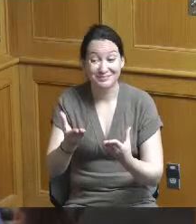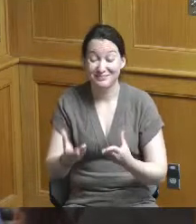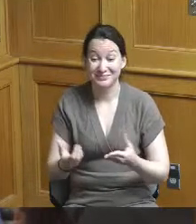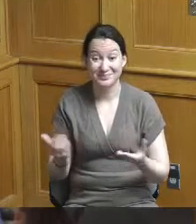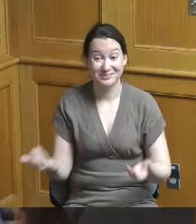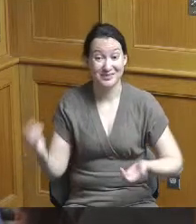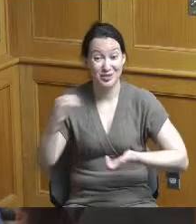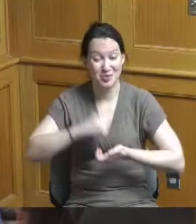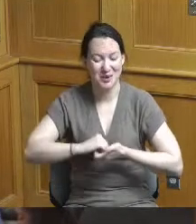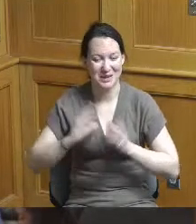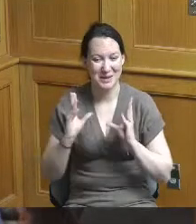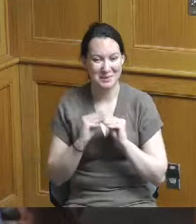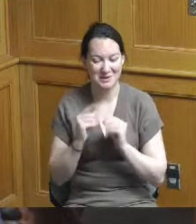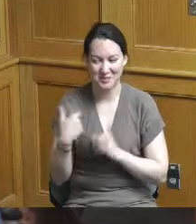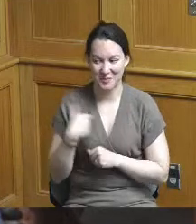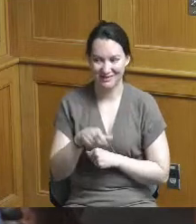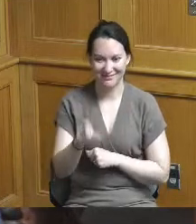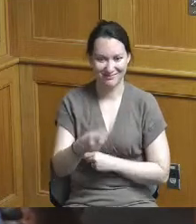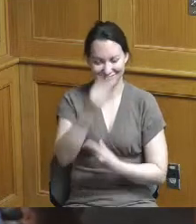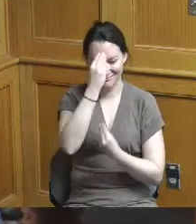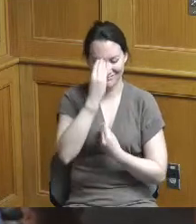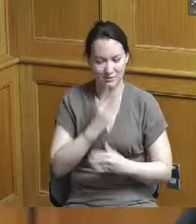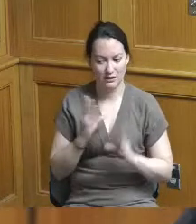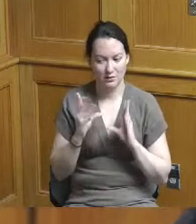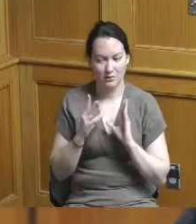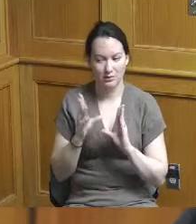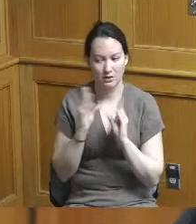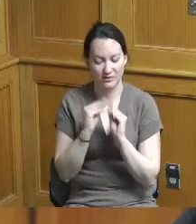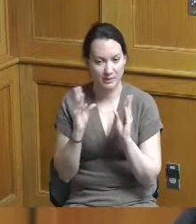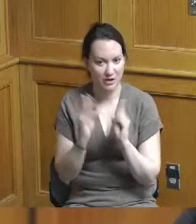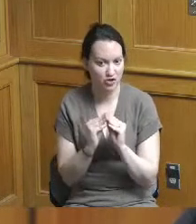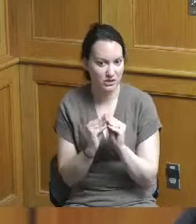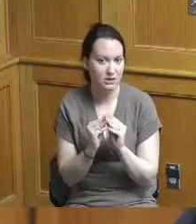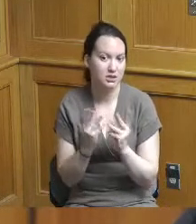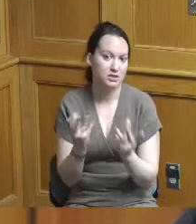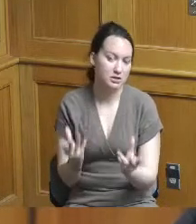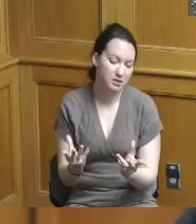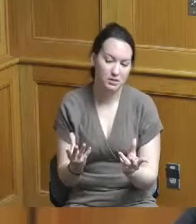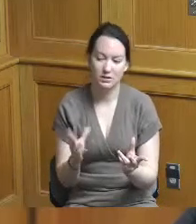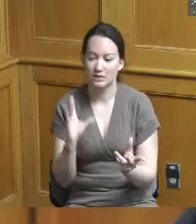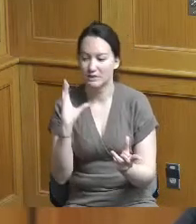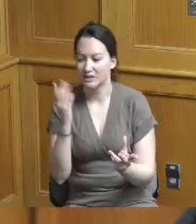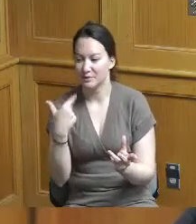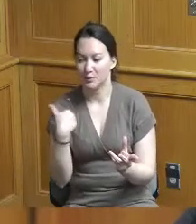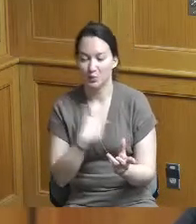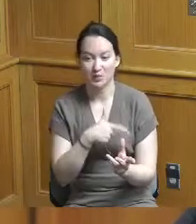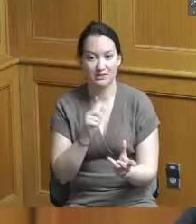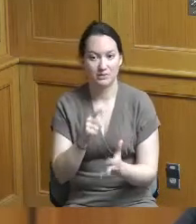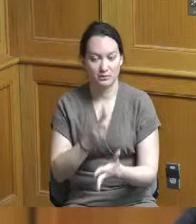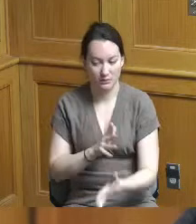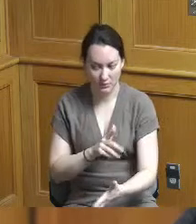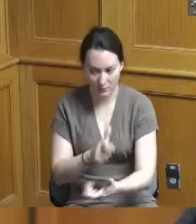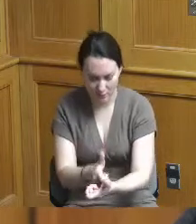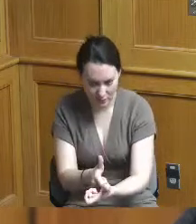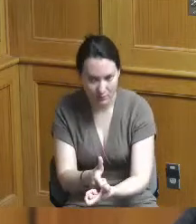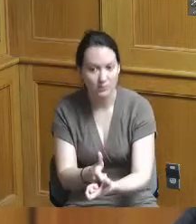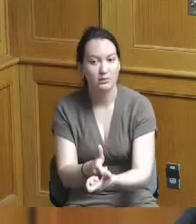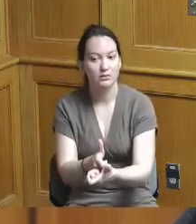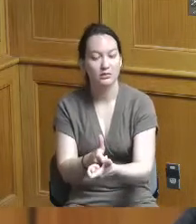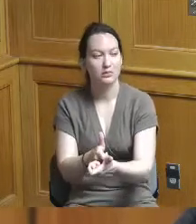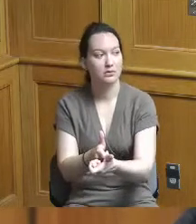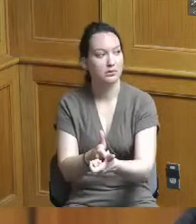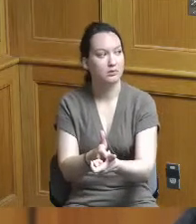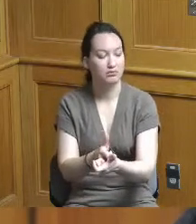without the information that we need you obviously we need to be up to speed on what is in front of